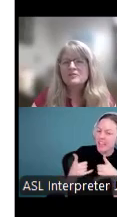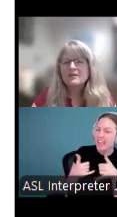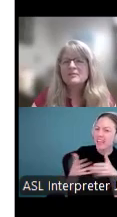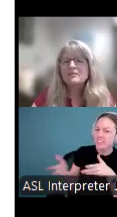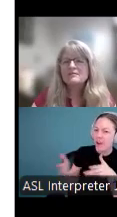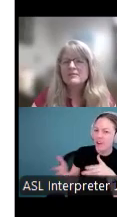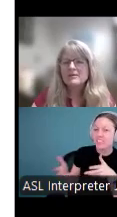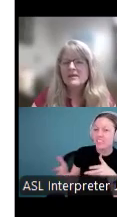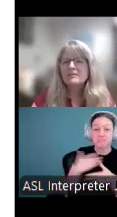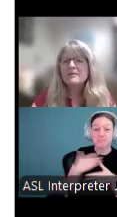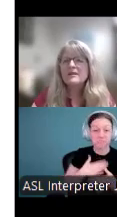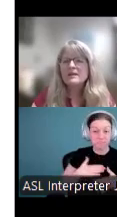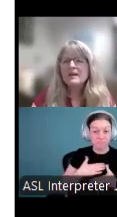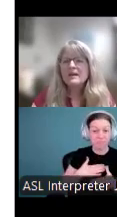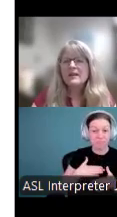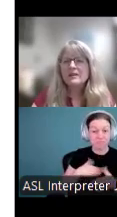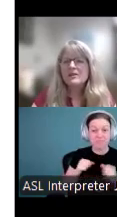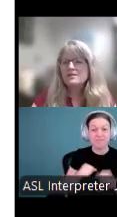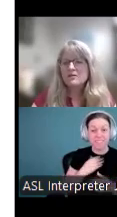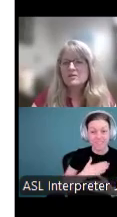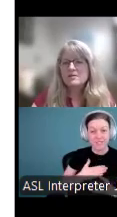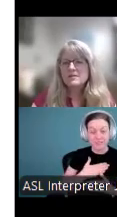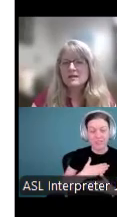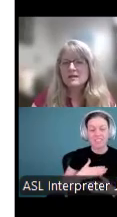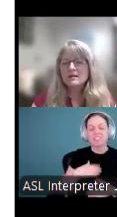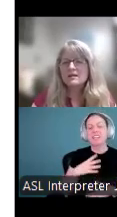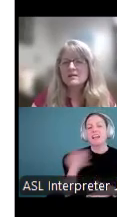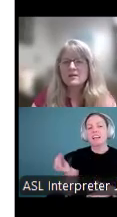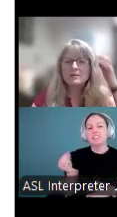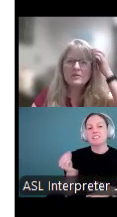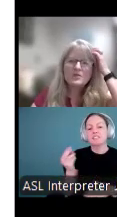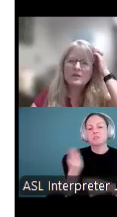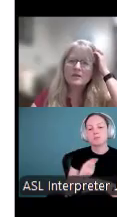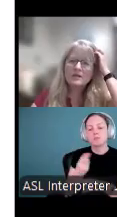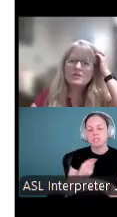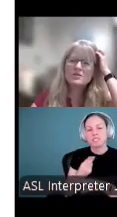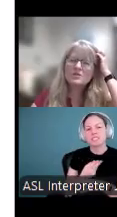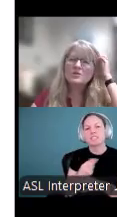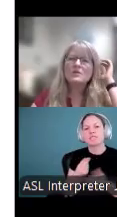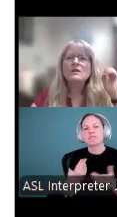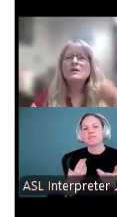enjoyable for them, and then also using the opportunity to